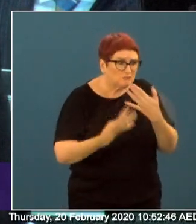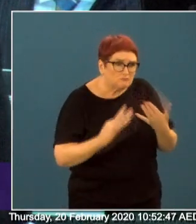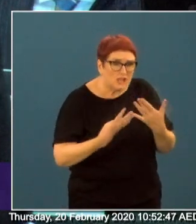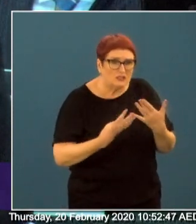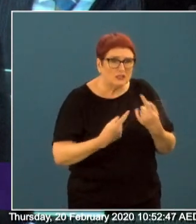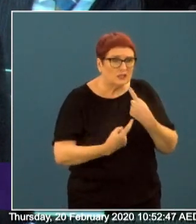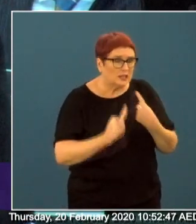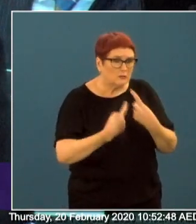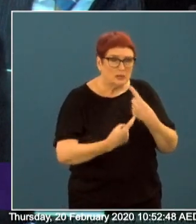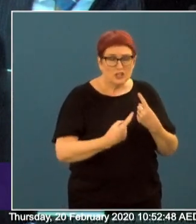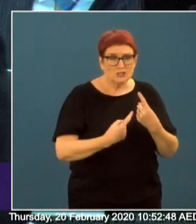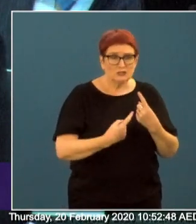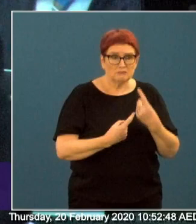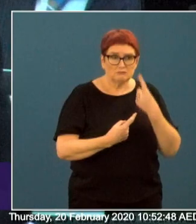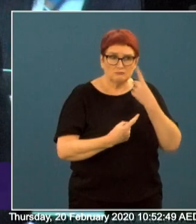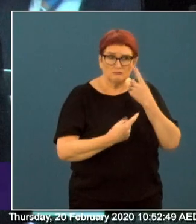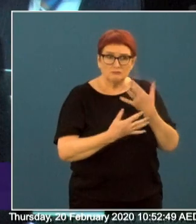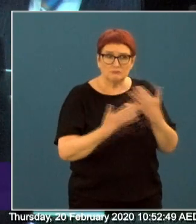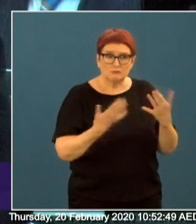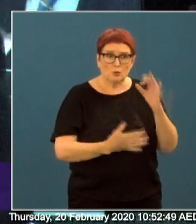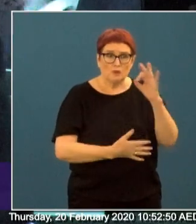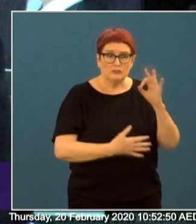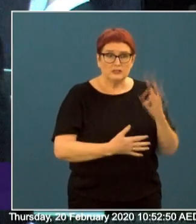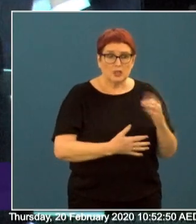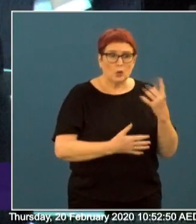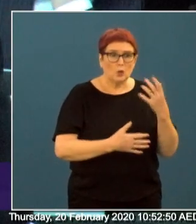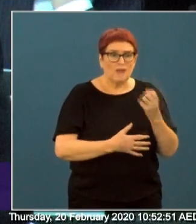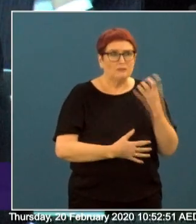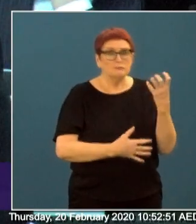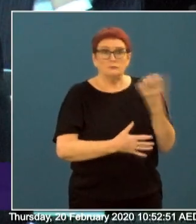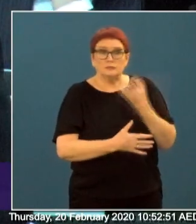of people with profound or severe impairment in terms of